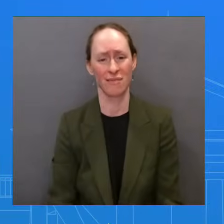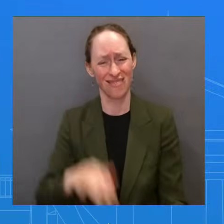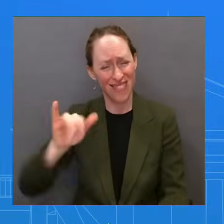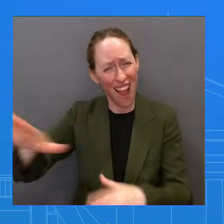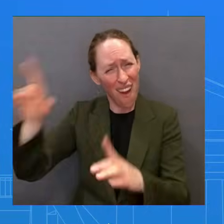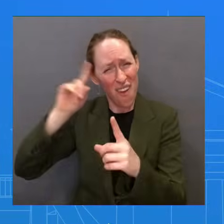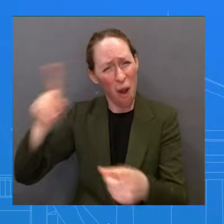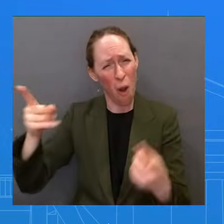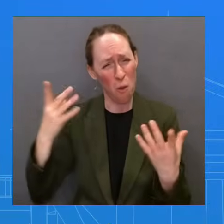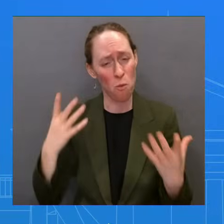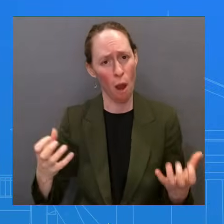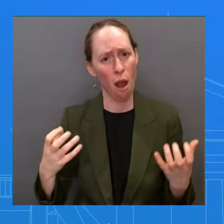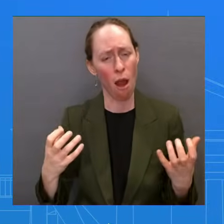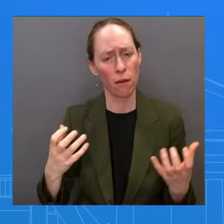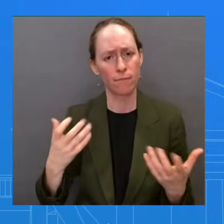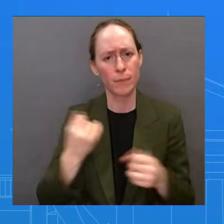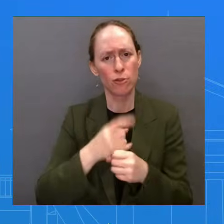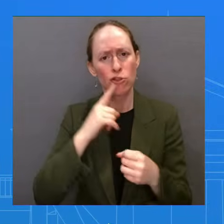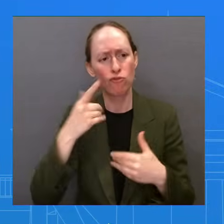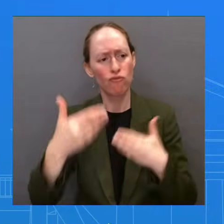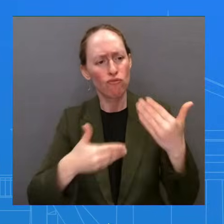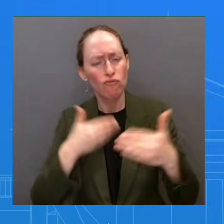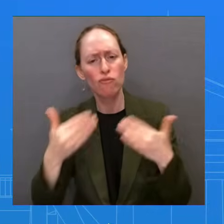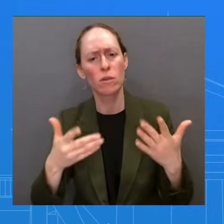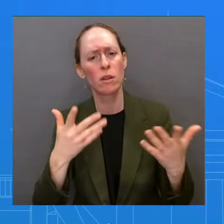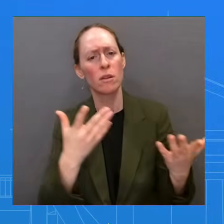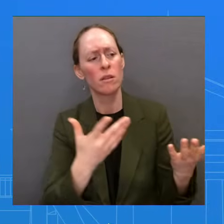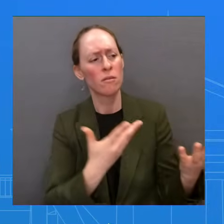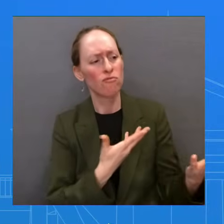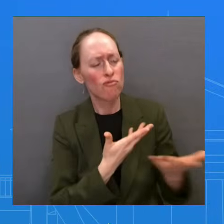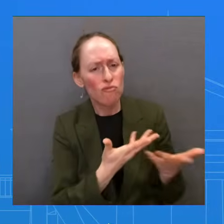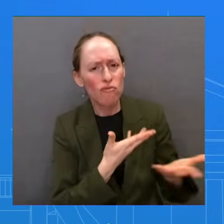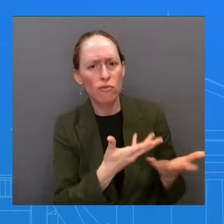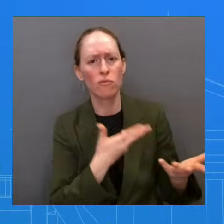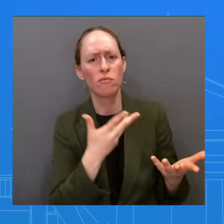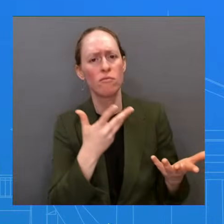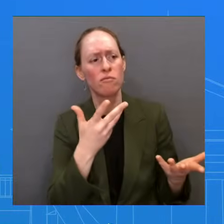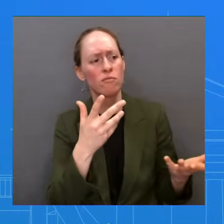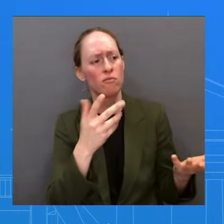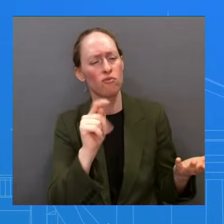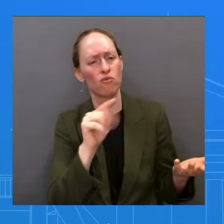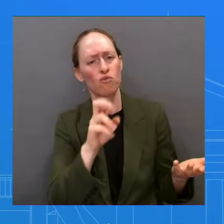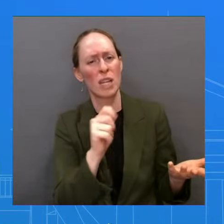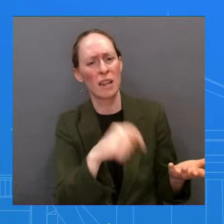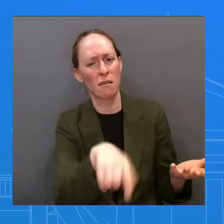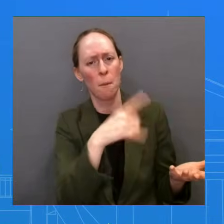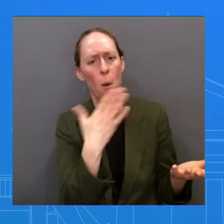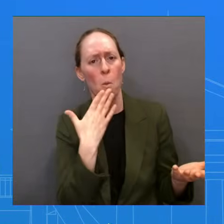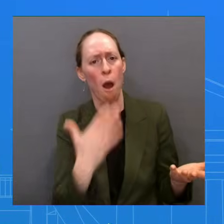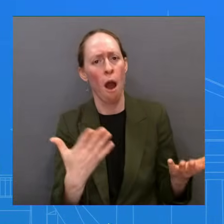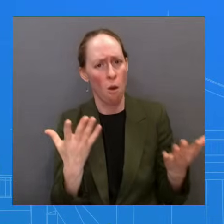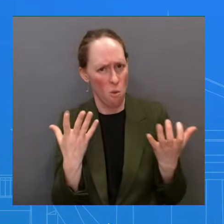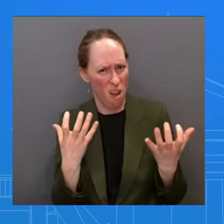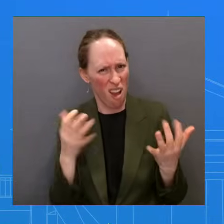certainly than it was done in the last administration. So that is certainly part of the President's goal. Go ahead. The Press: On the debt ceiling,